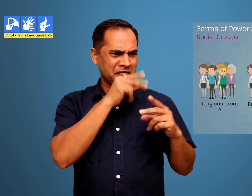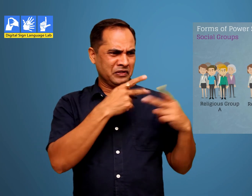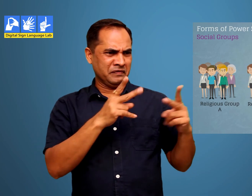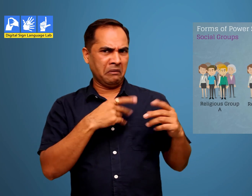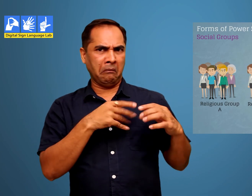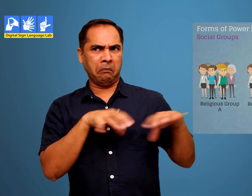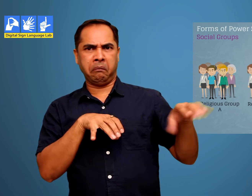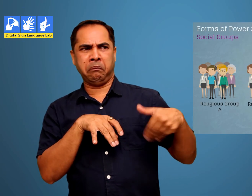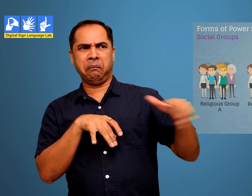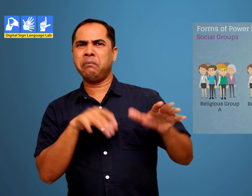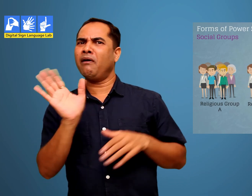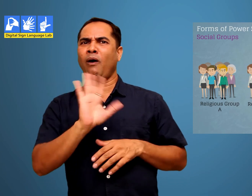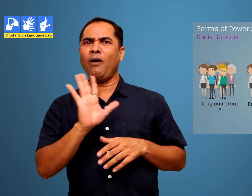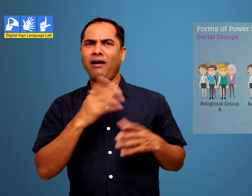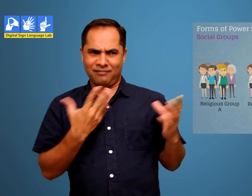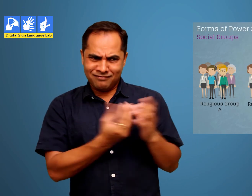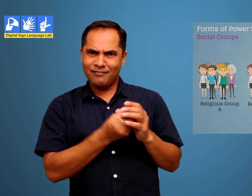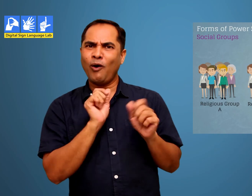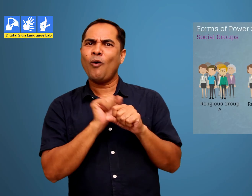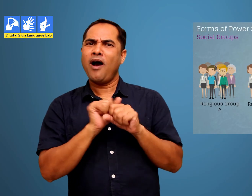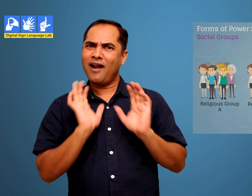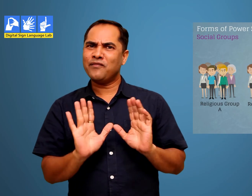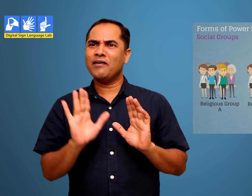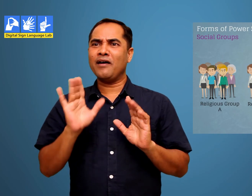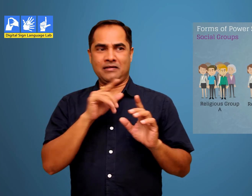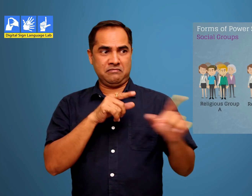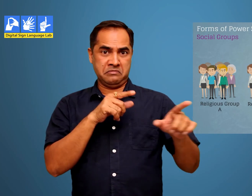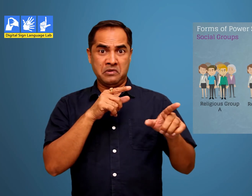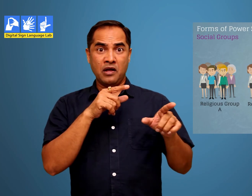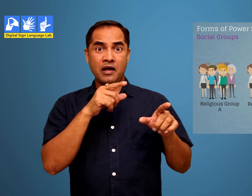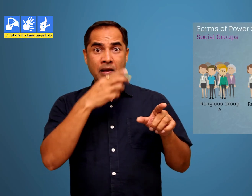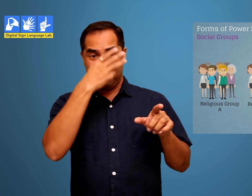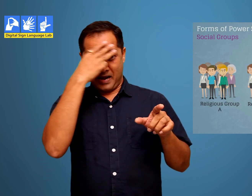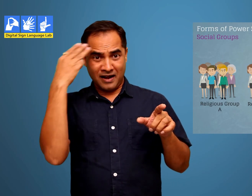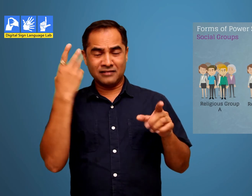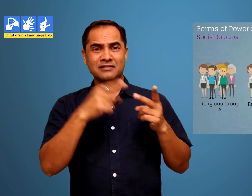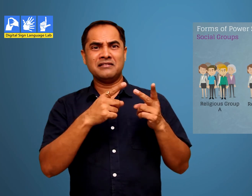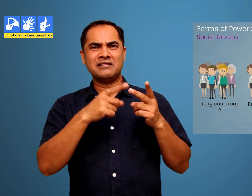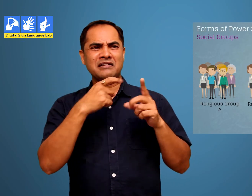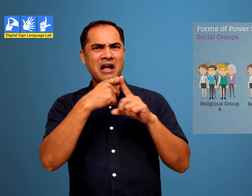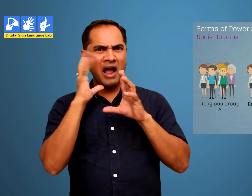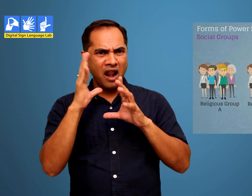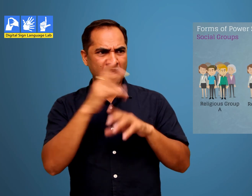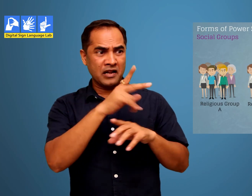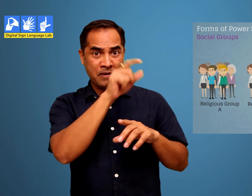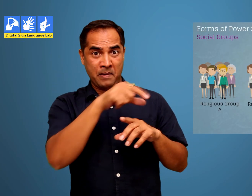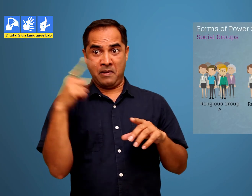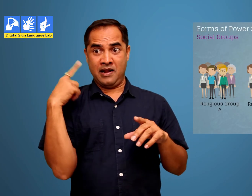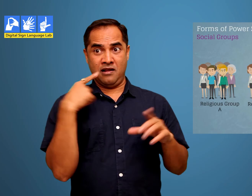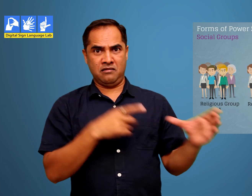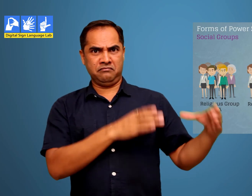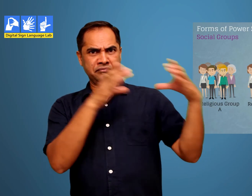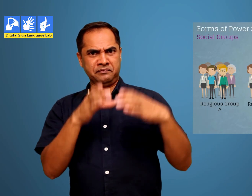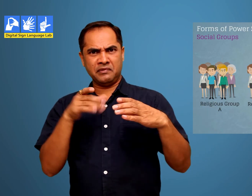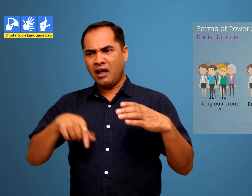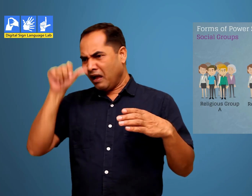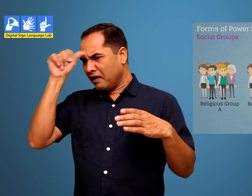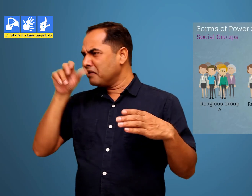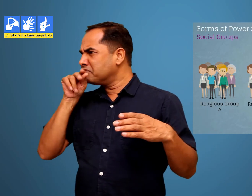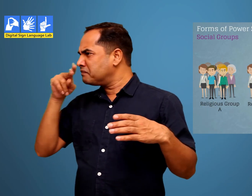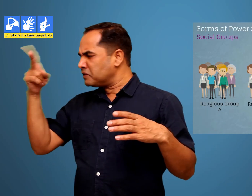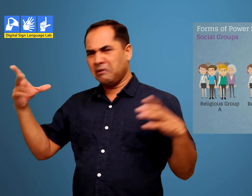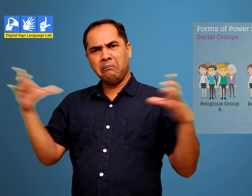They can work together. For an example, different linguistic communities can